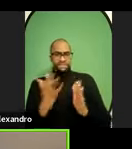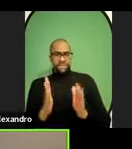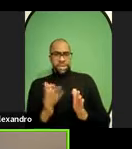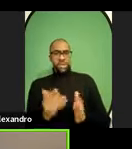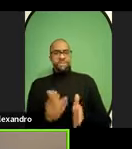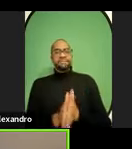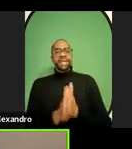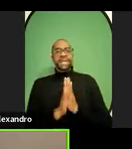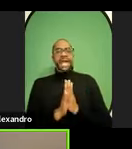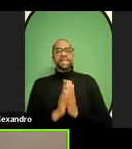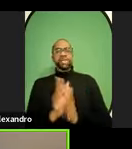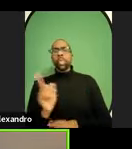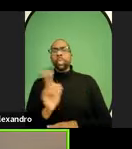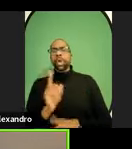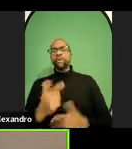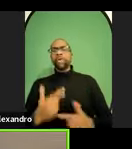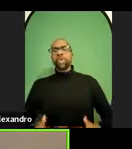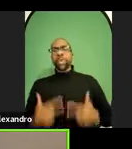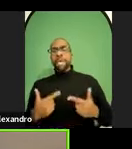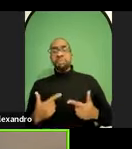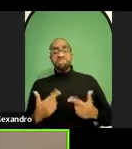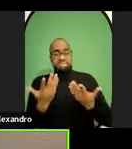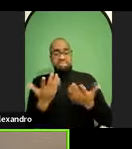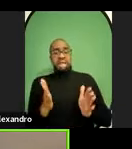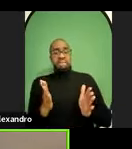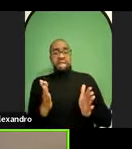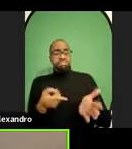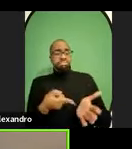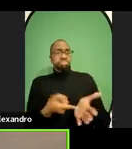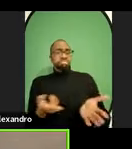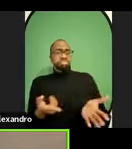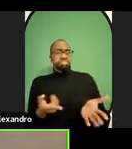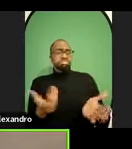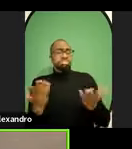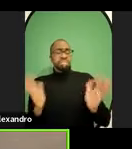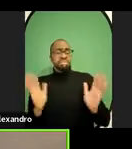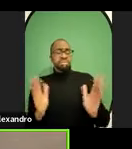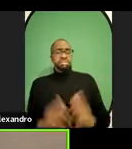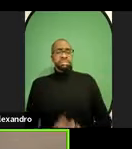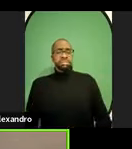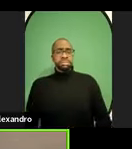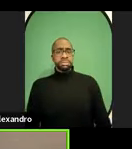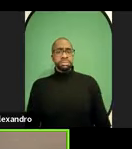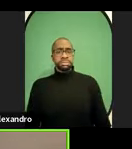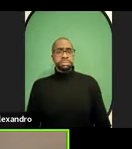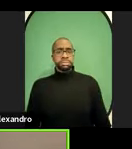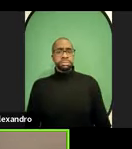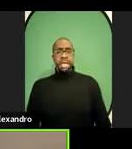They asked me, you know. w, to ask what borough I live to ask what borough I lived and that's about as much. a doctor documentation that I